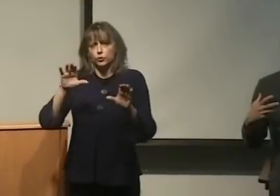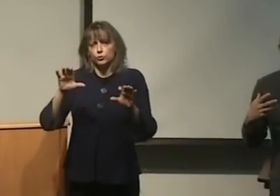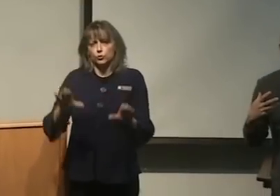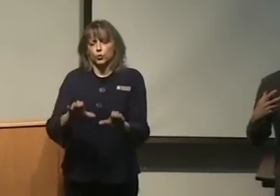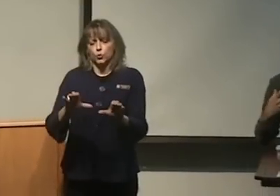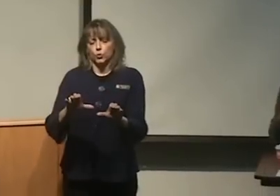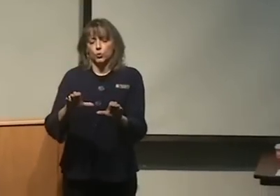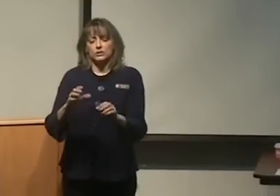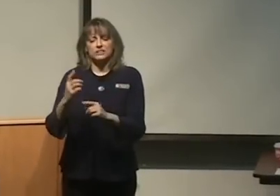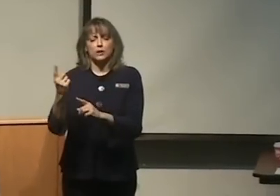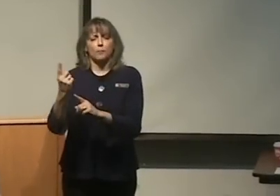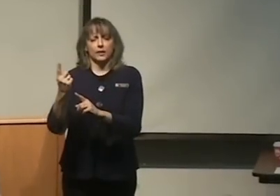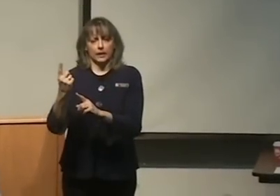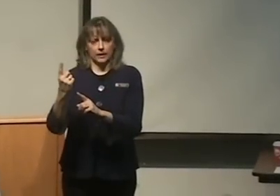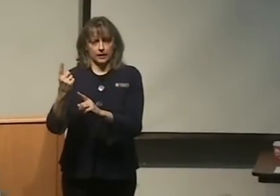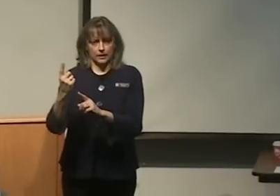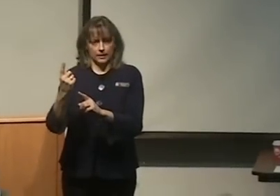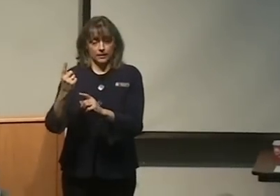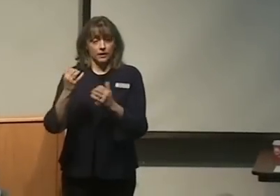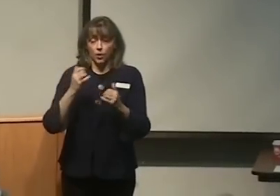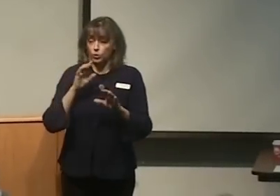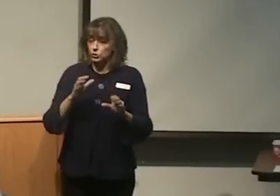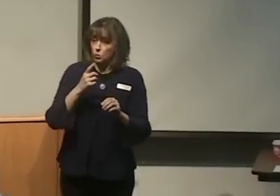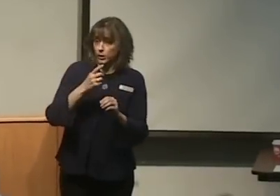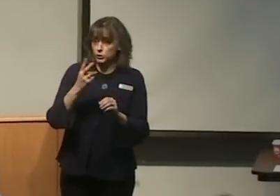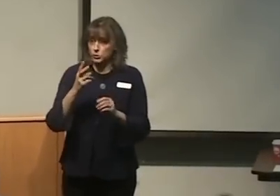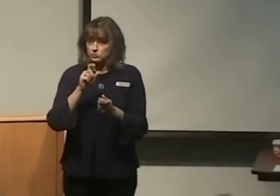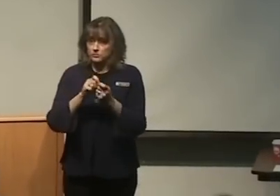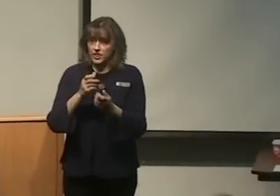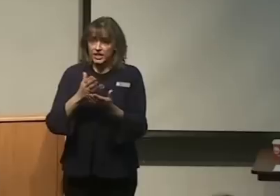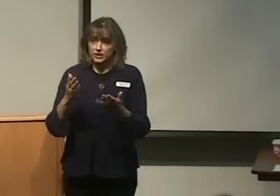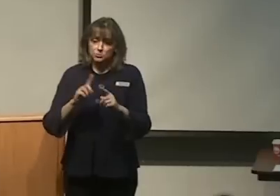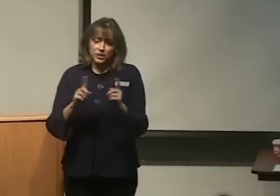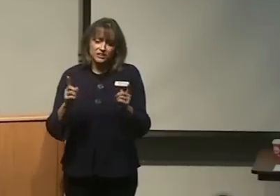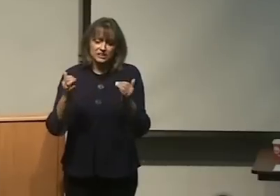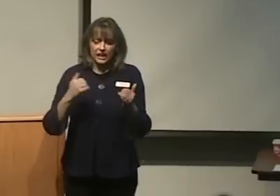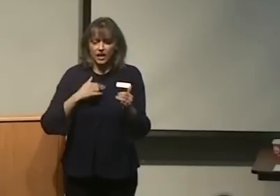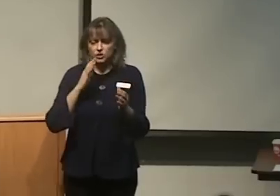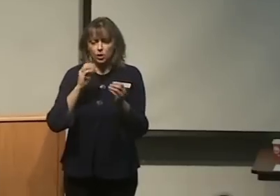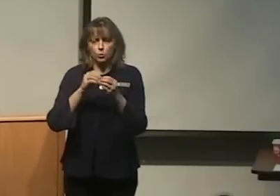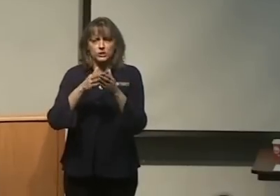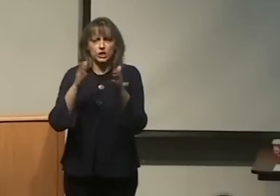But I am going to talk at a more general level this morning.